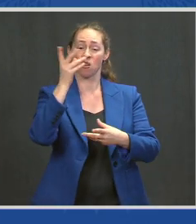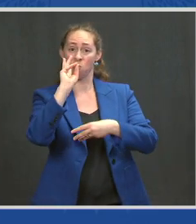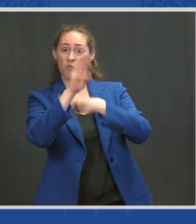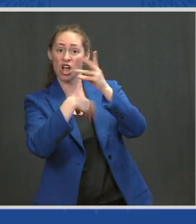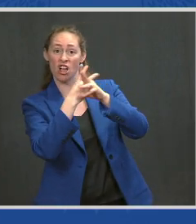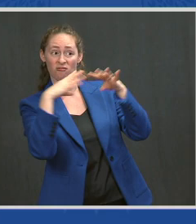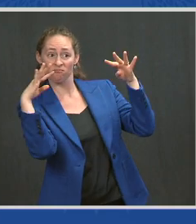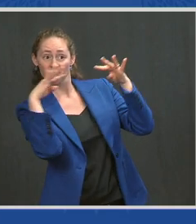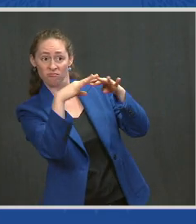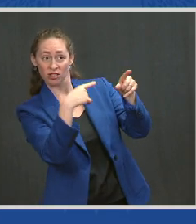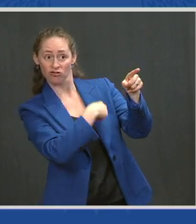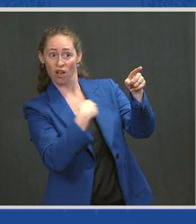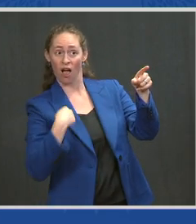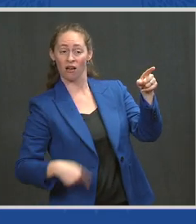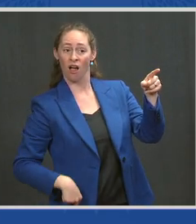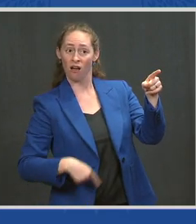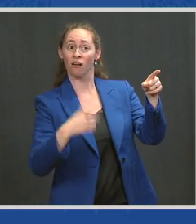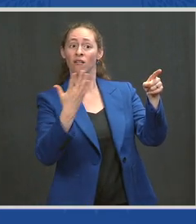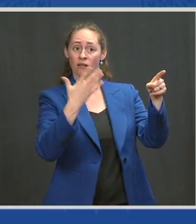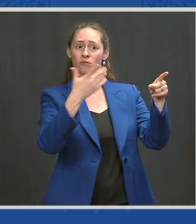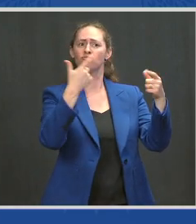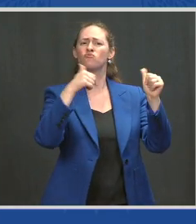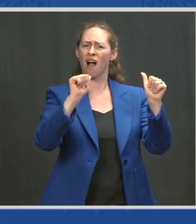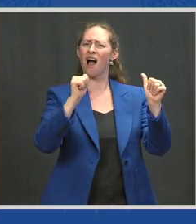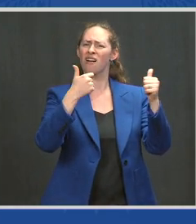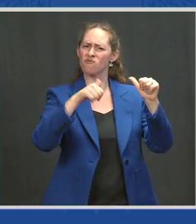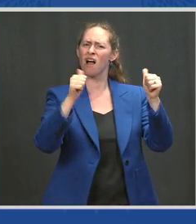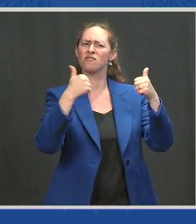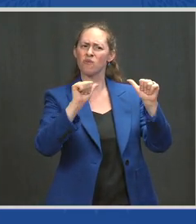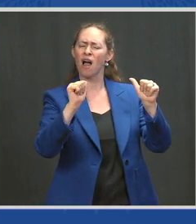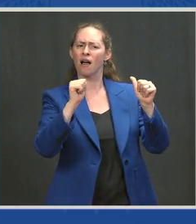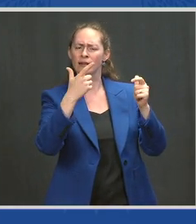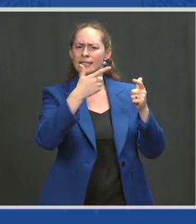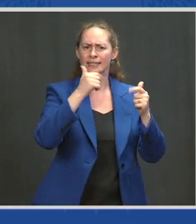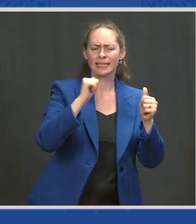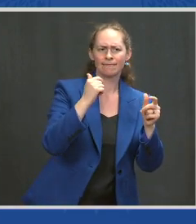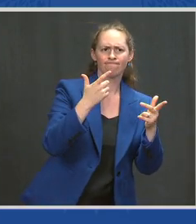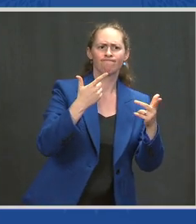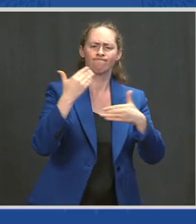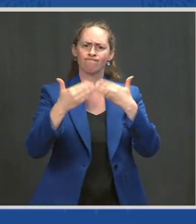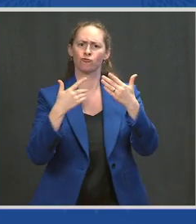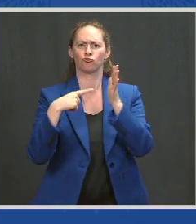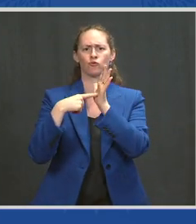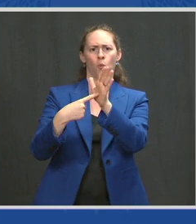China is trying very hard to project itself as a responsible and --